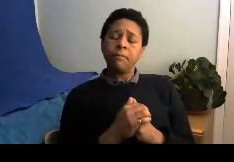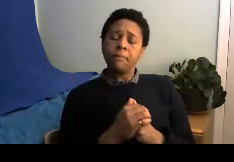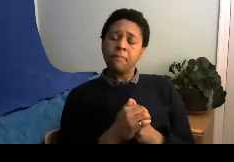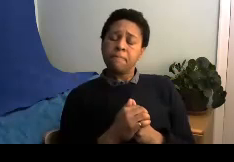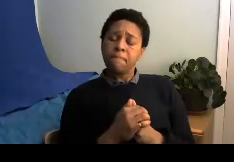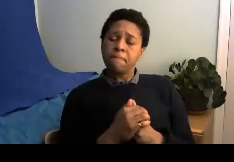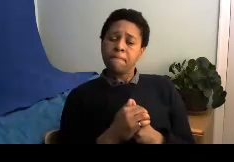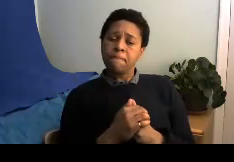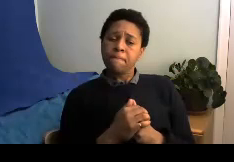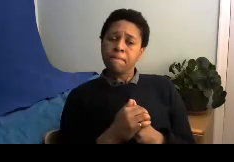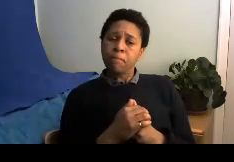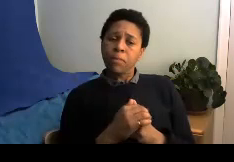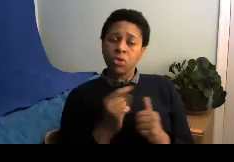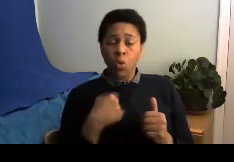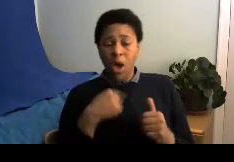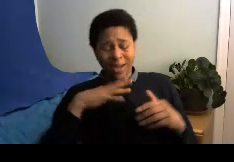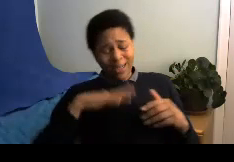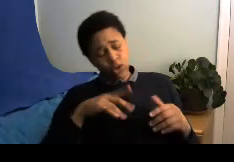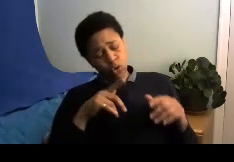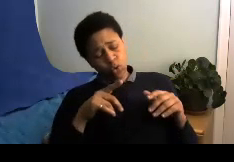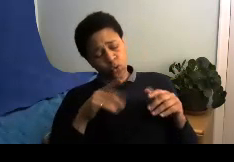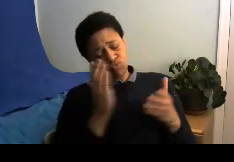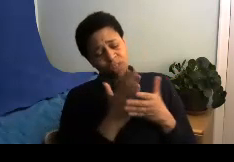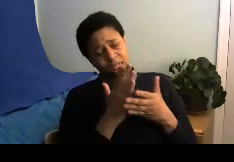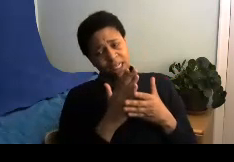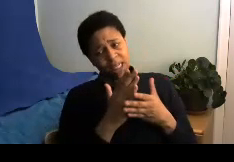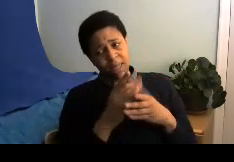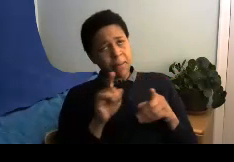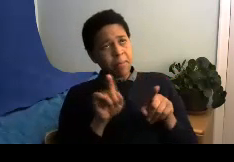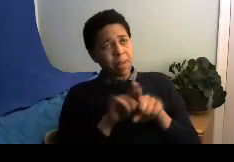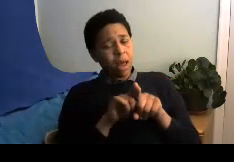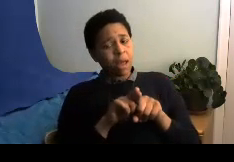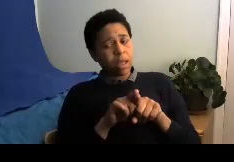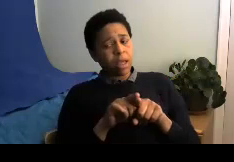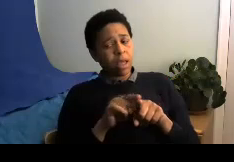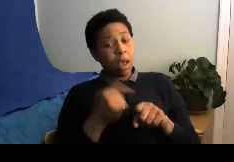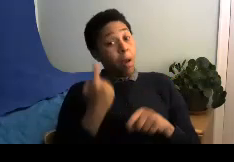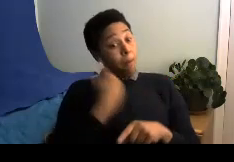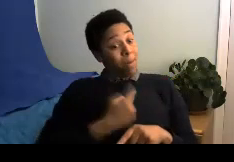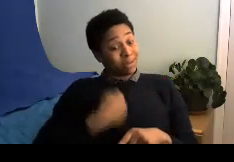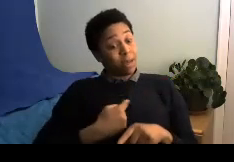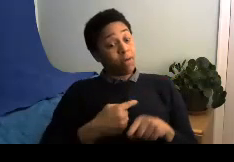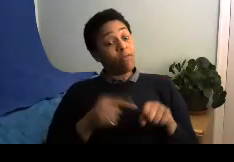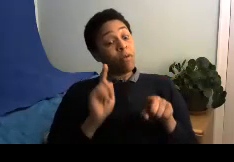amanuensis, almost, and sort of put a camera on his shoulder and really sort of look at things from his perspective, and so